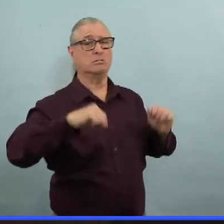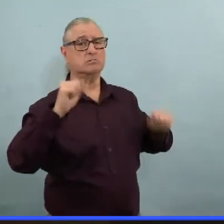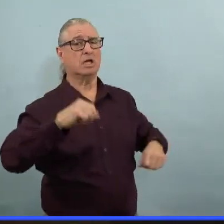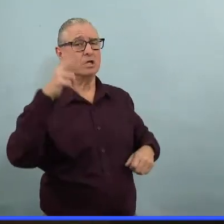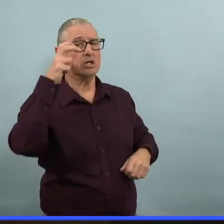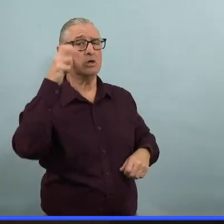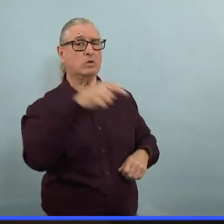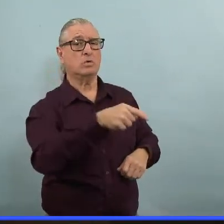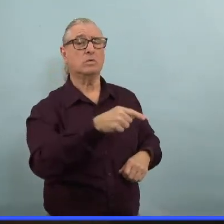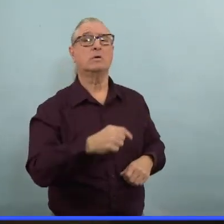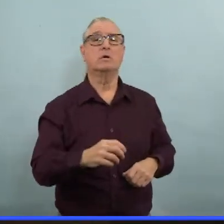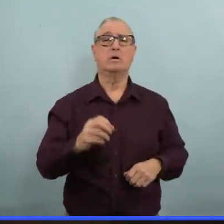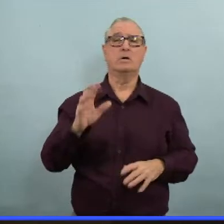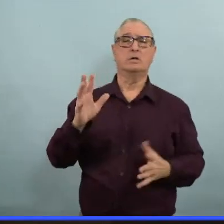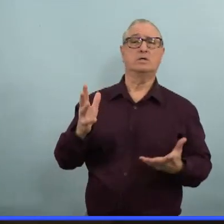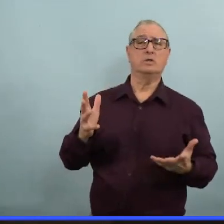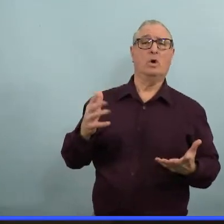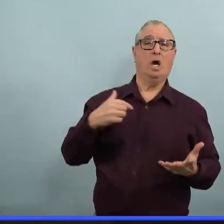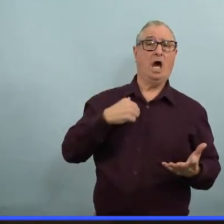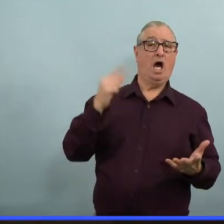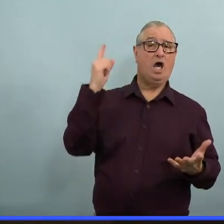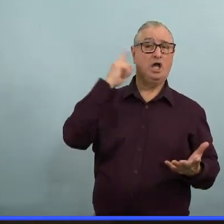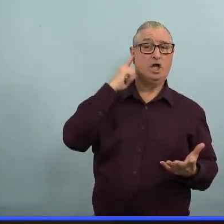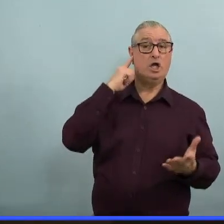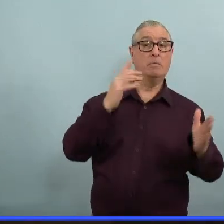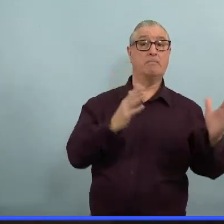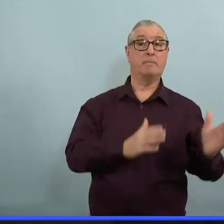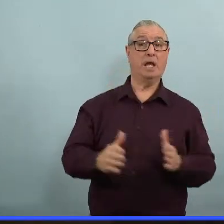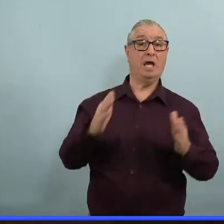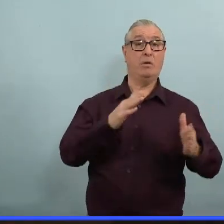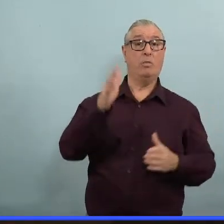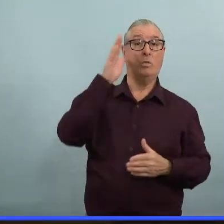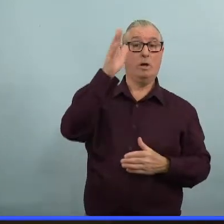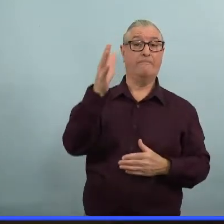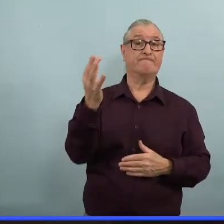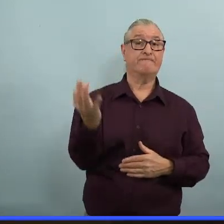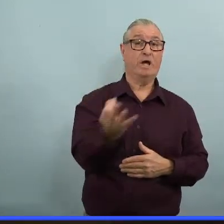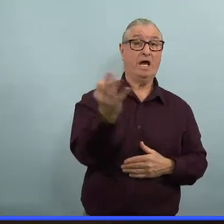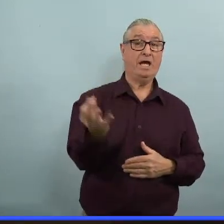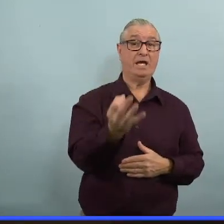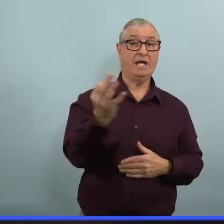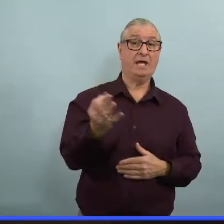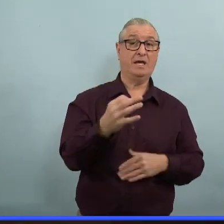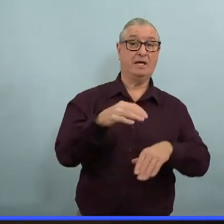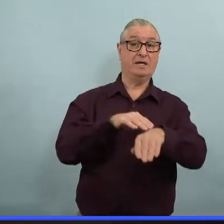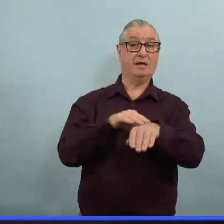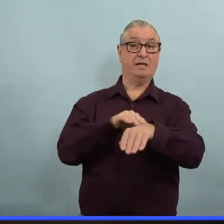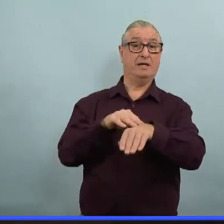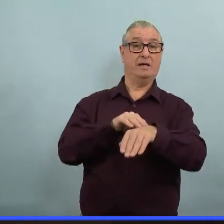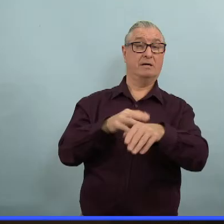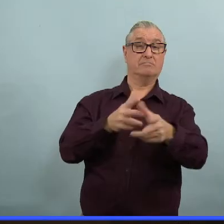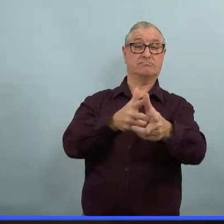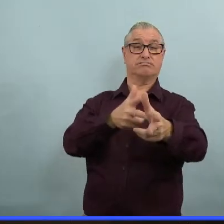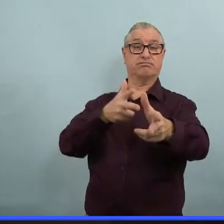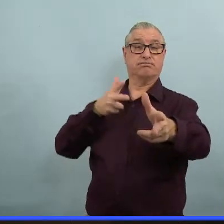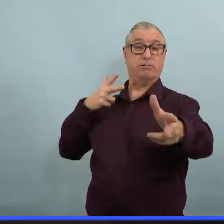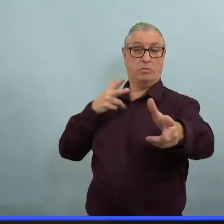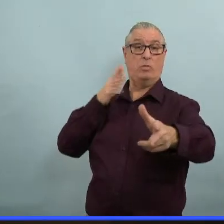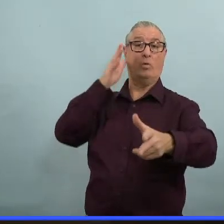us from friday until you relax restrictions what will you do premiere please obviously we want to